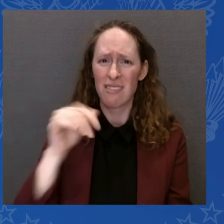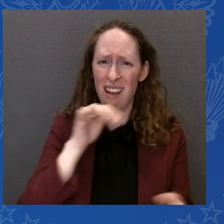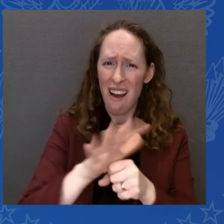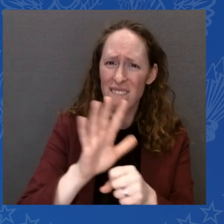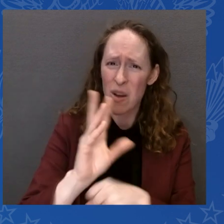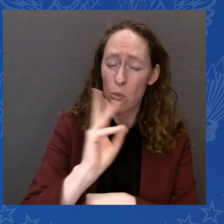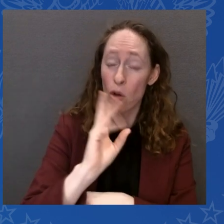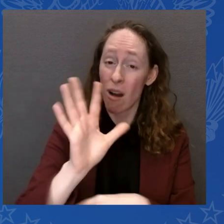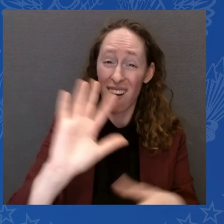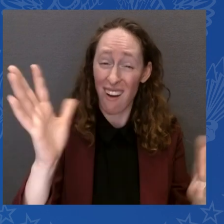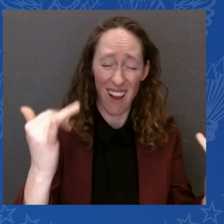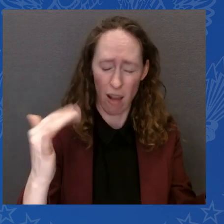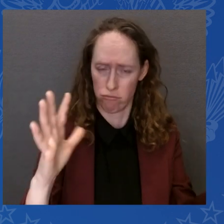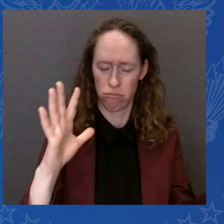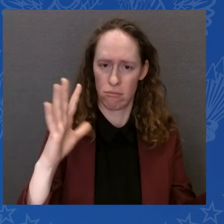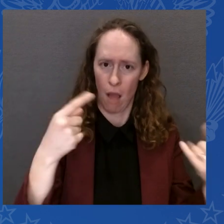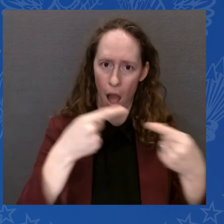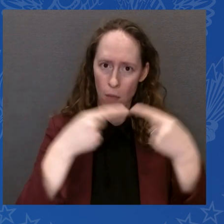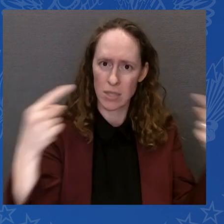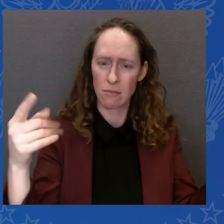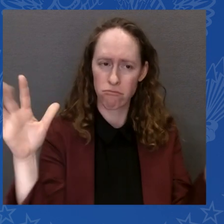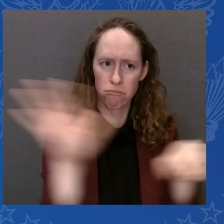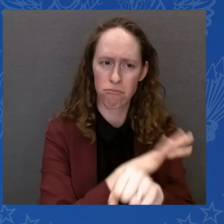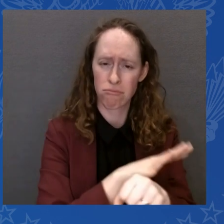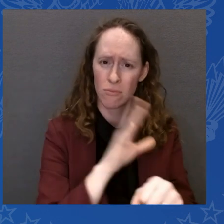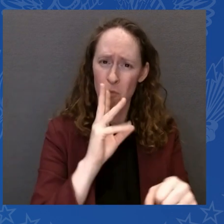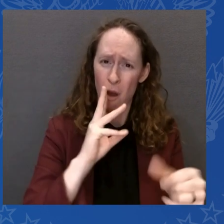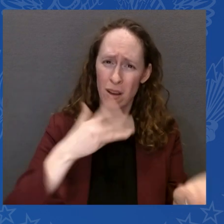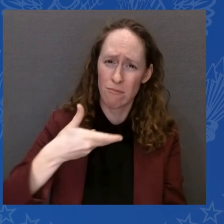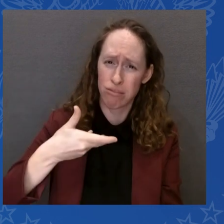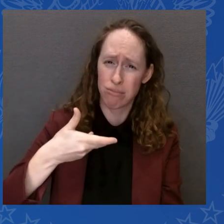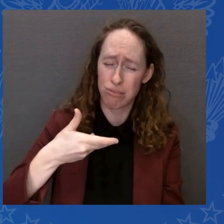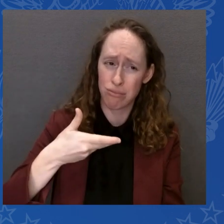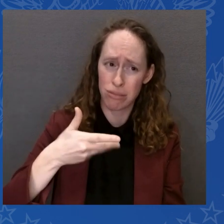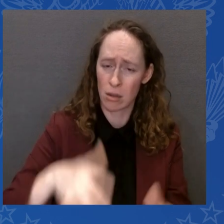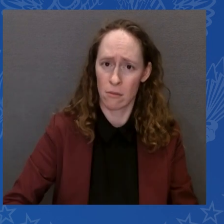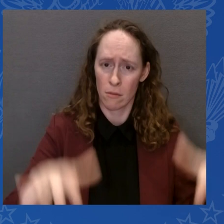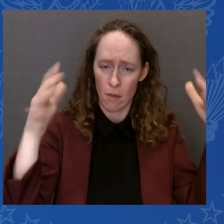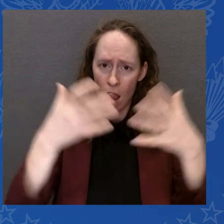as the 1862 great flood in California, The scale and the scope of these floods